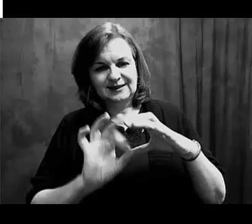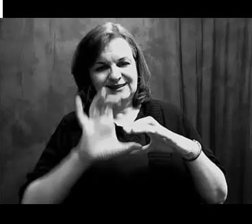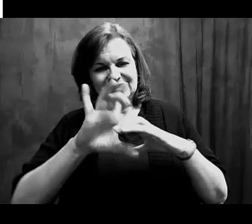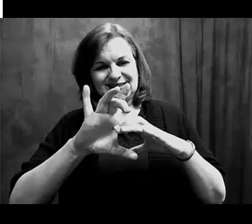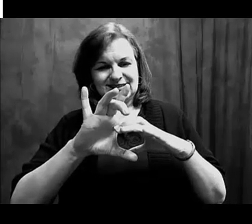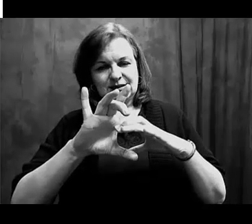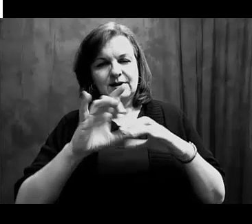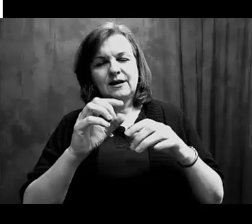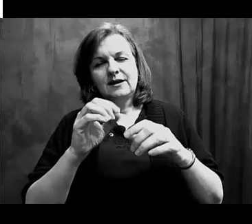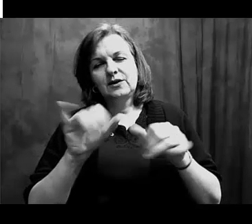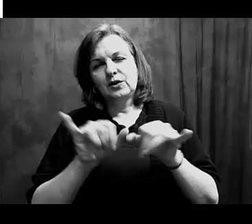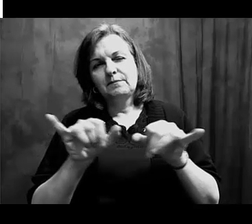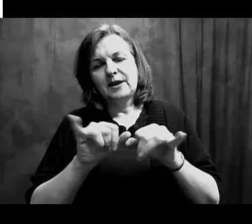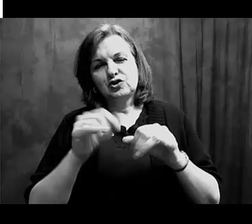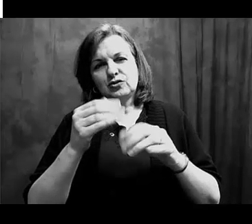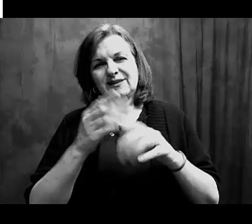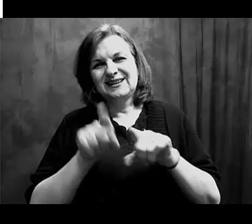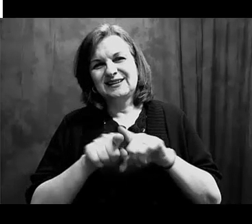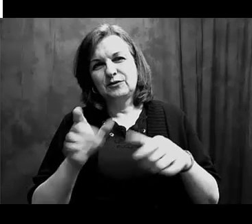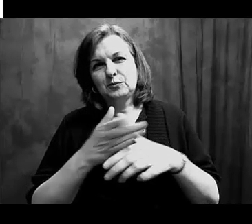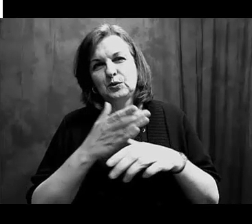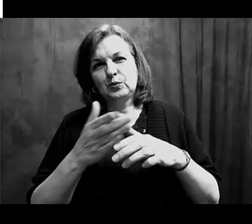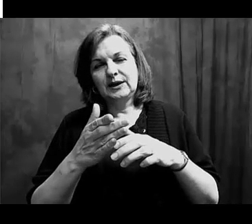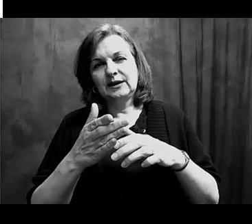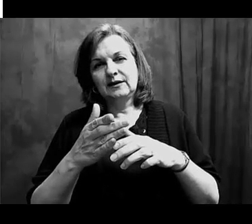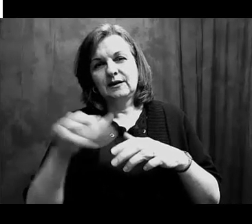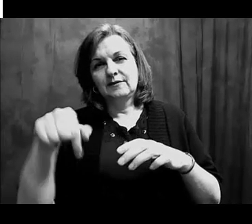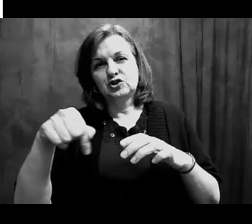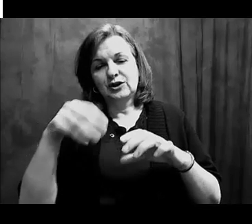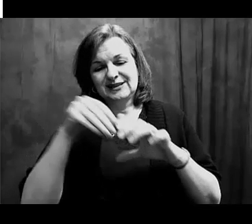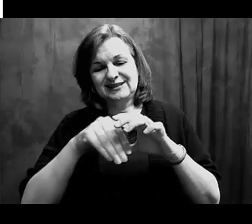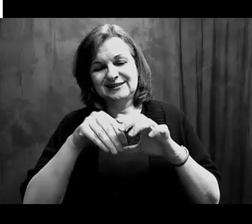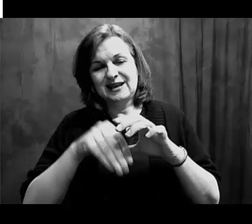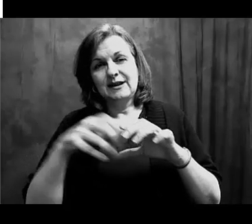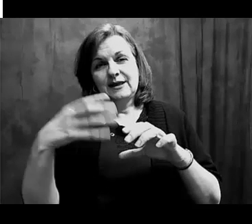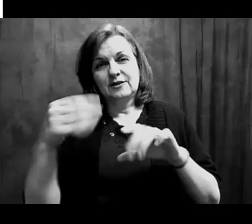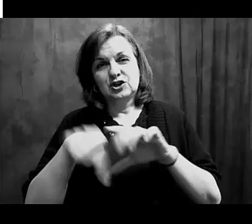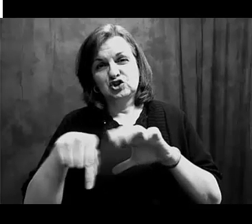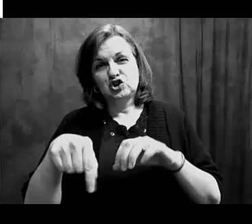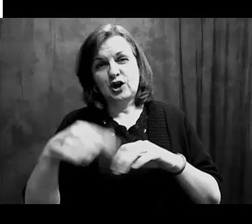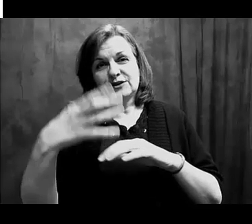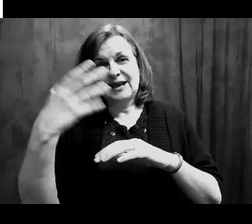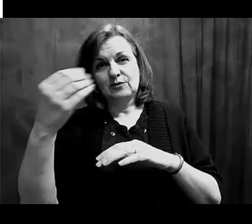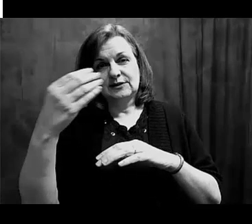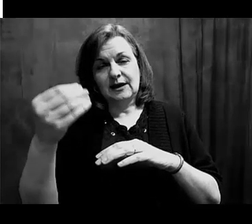and we're literally looking at the difference between the